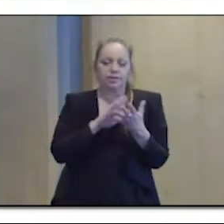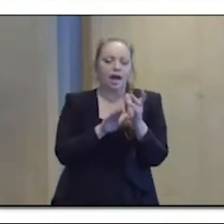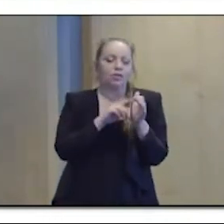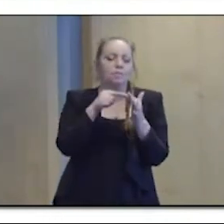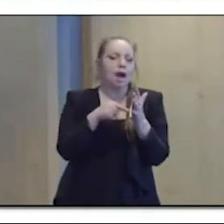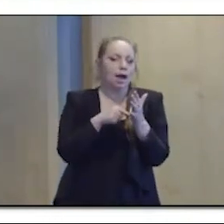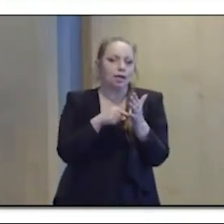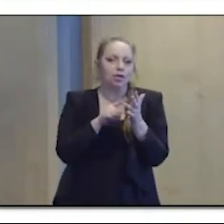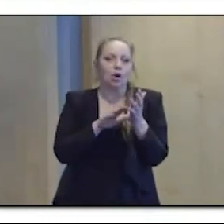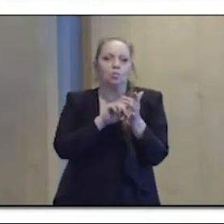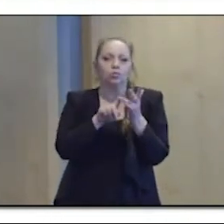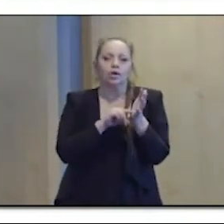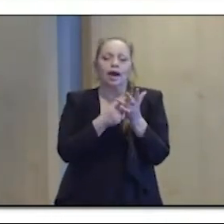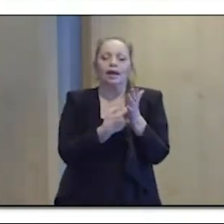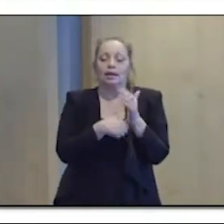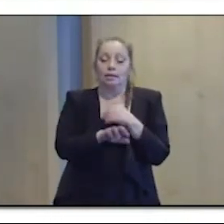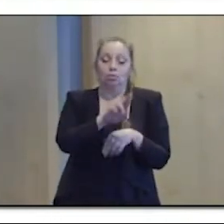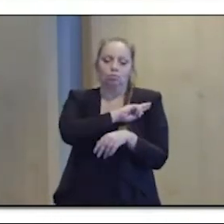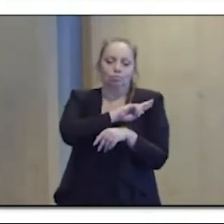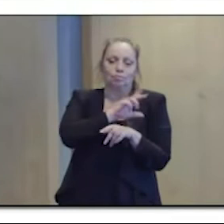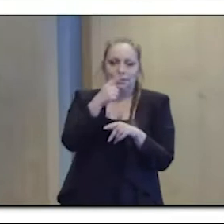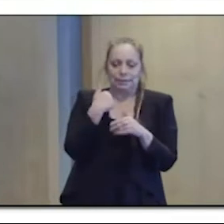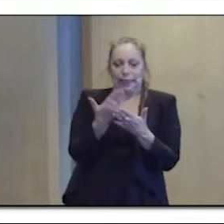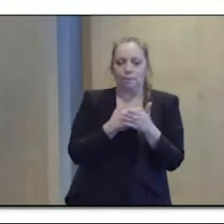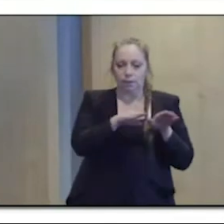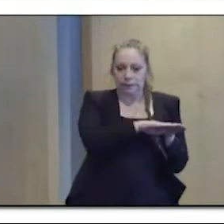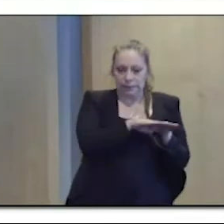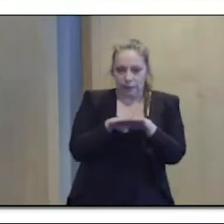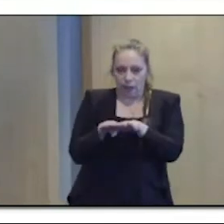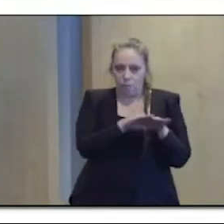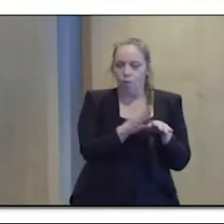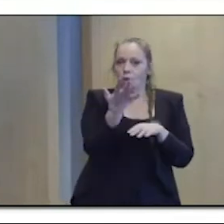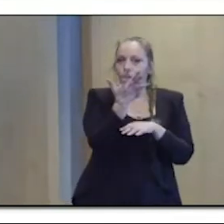try and create frequency at a nice stable level. That's the 50 hertz you might have heard about